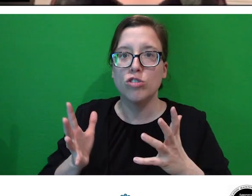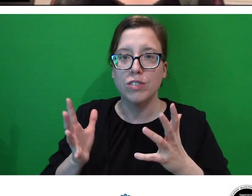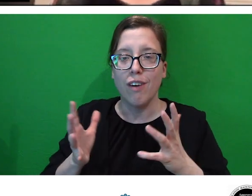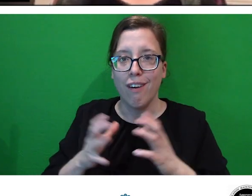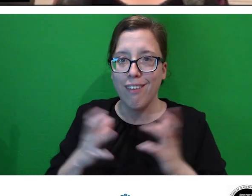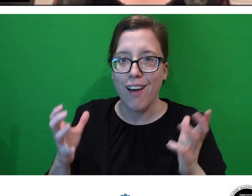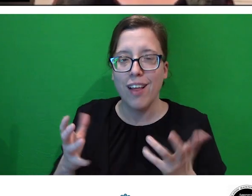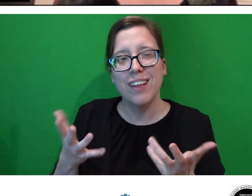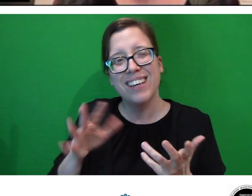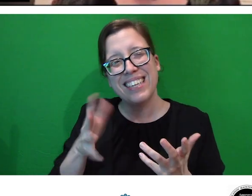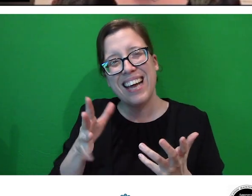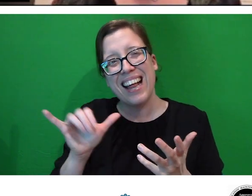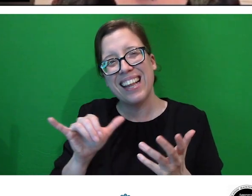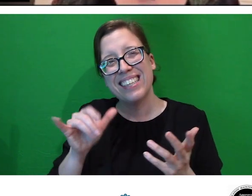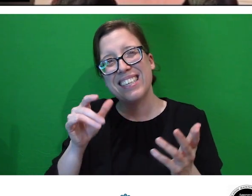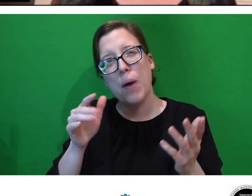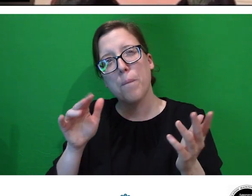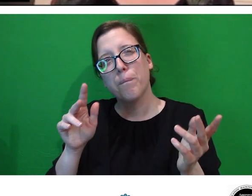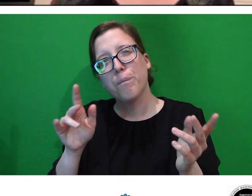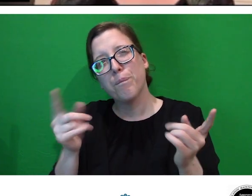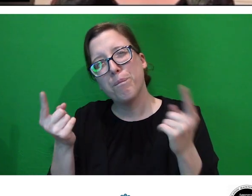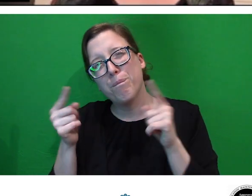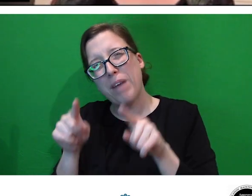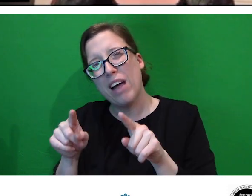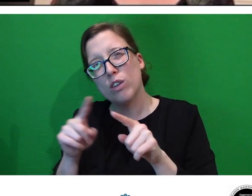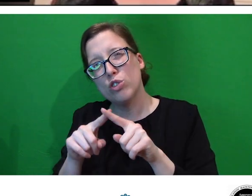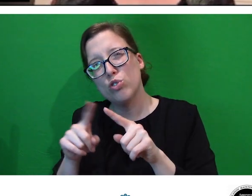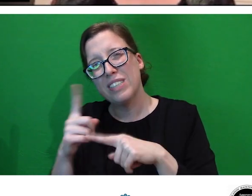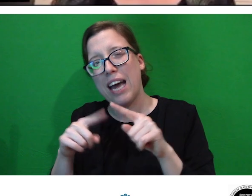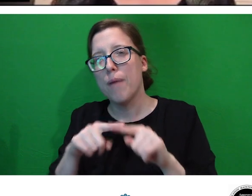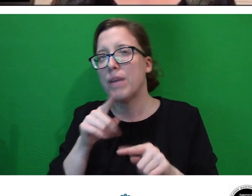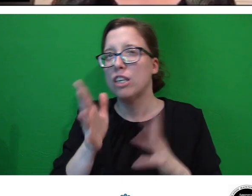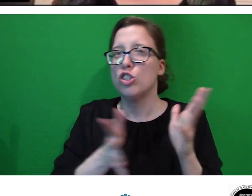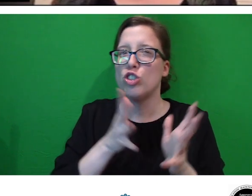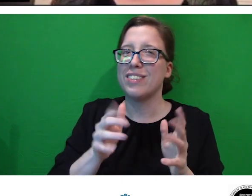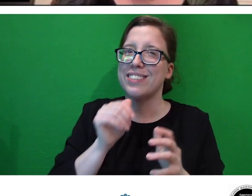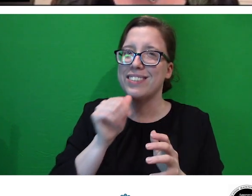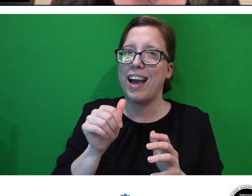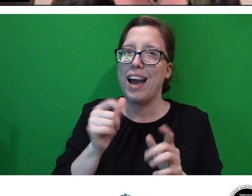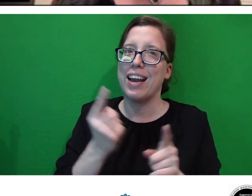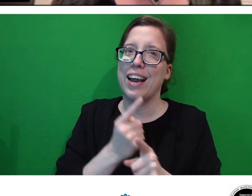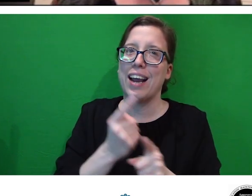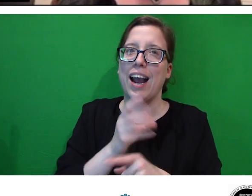He doesn't like it. He uses gestures a lot.